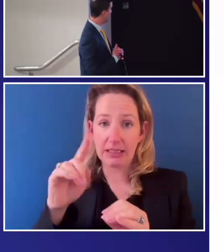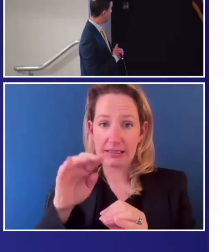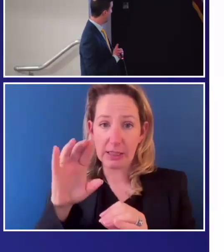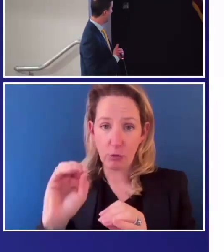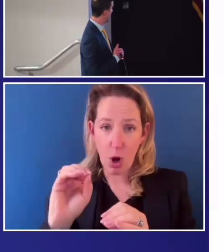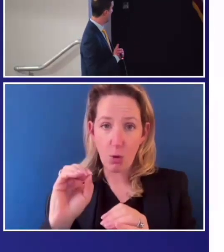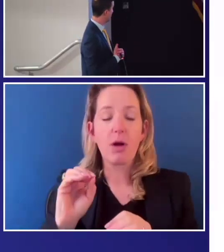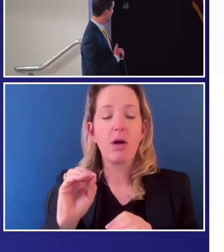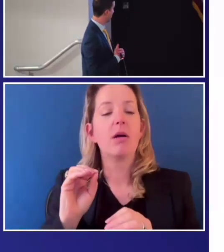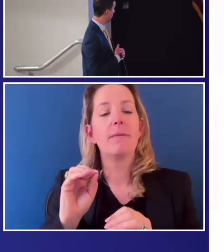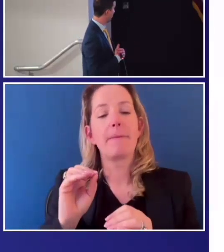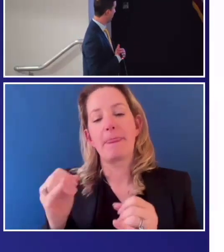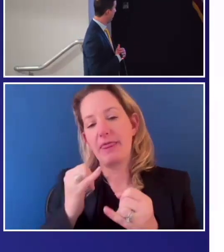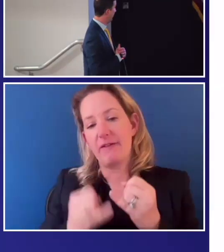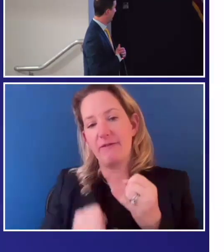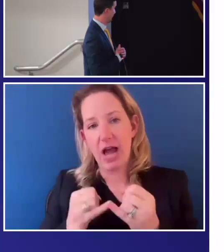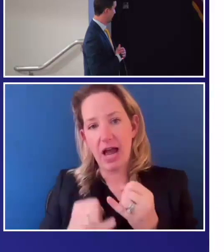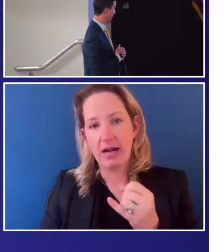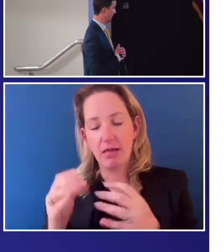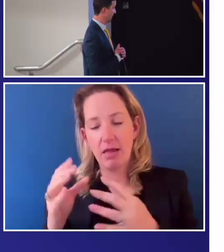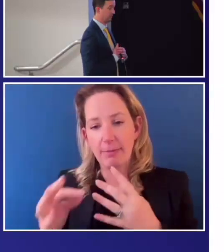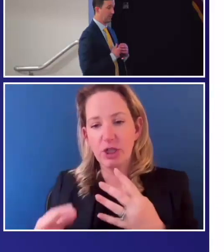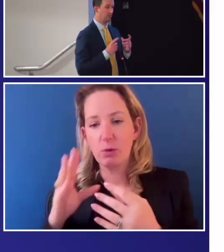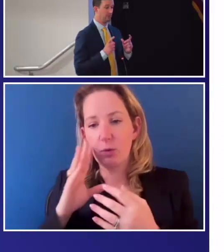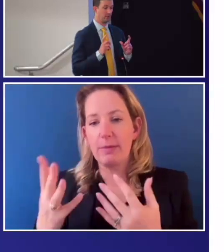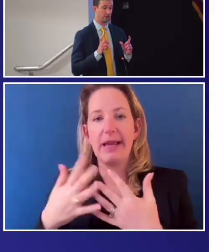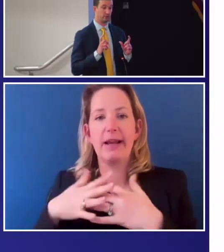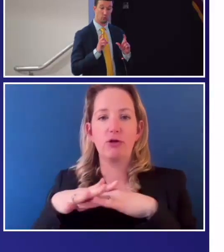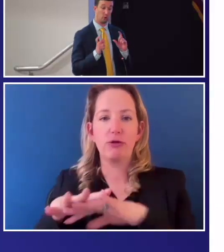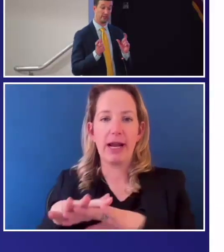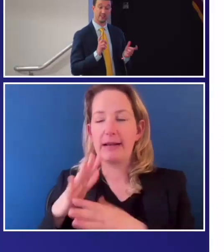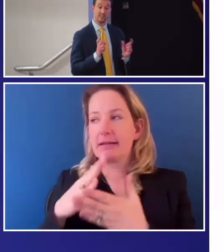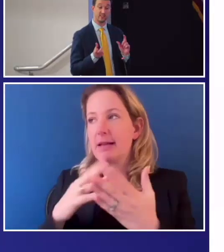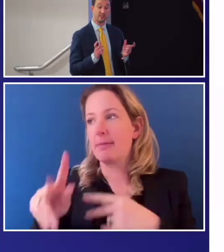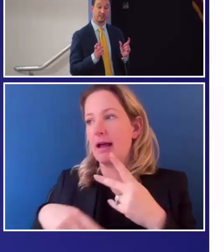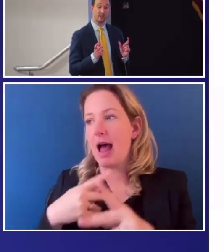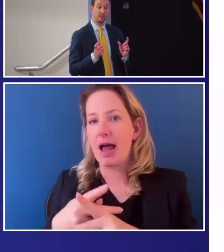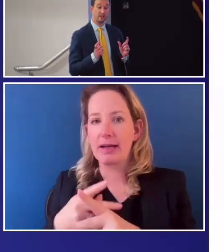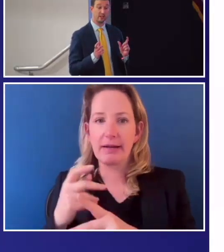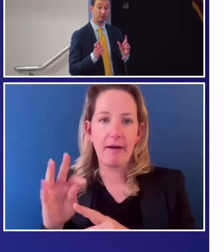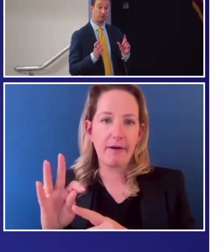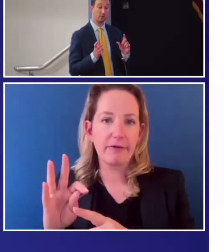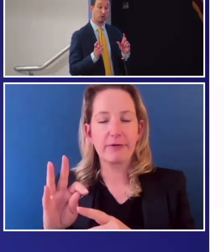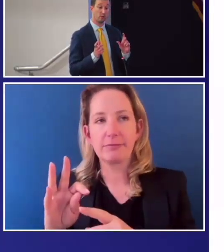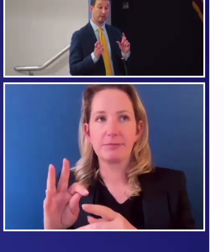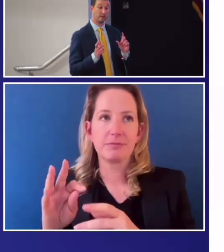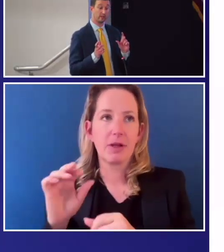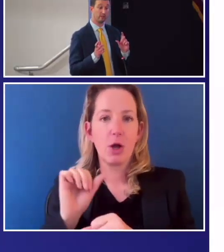And then the final option could be integrating some type of measure for work intensity, like people who are working